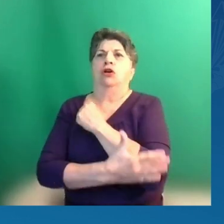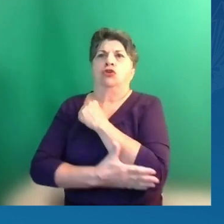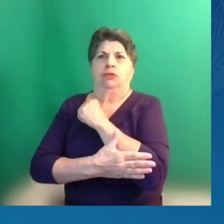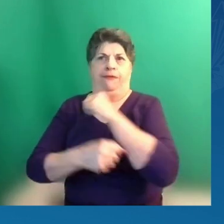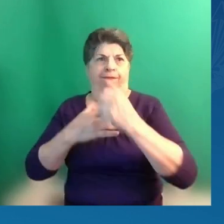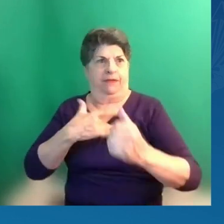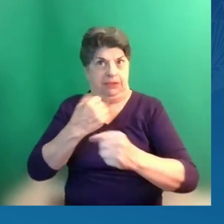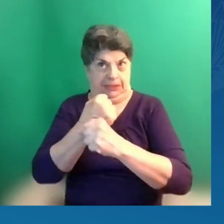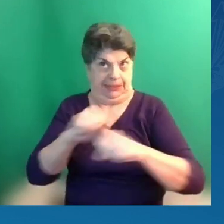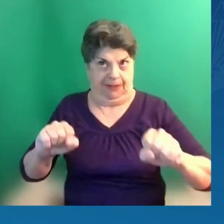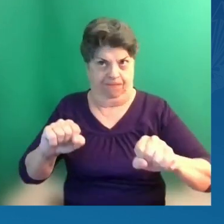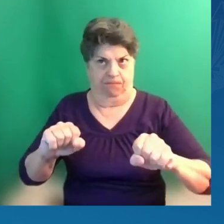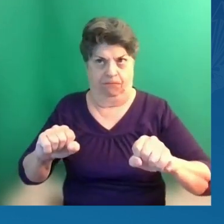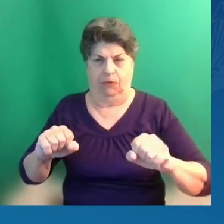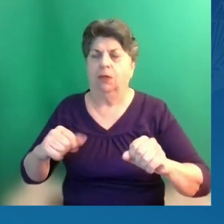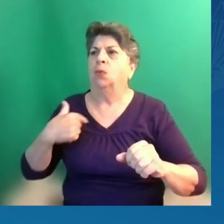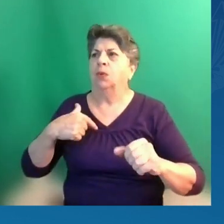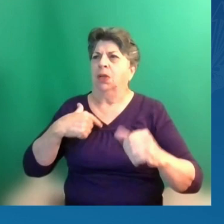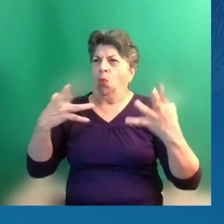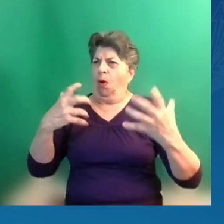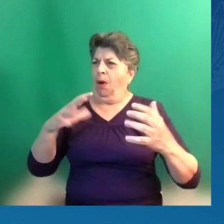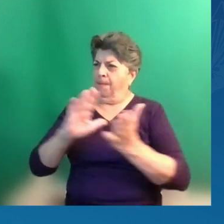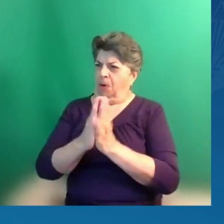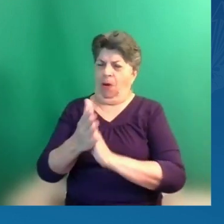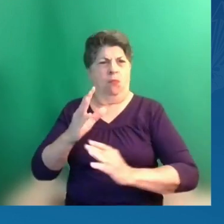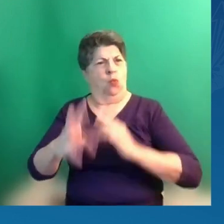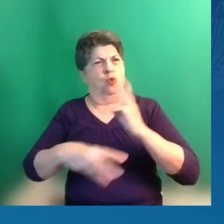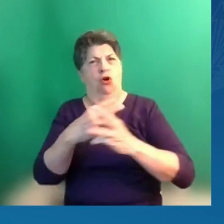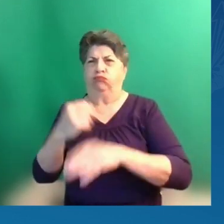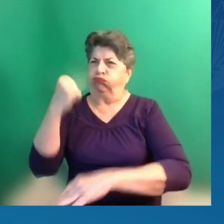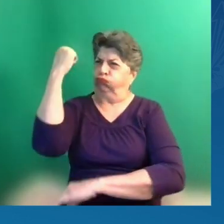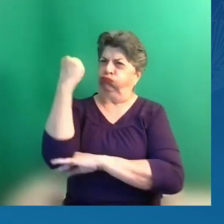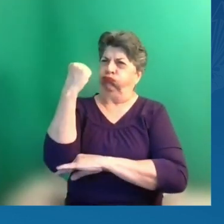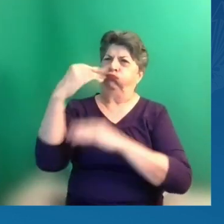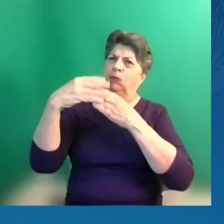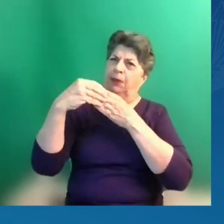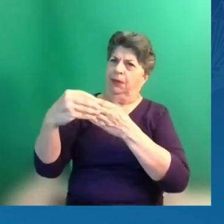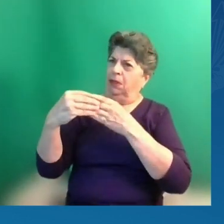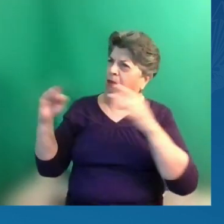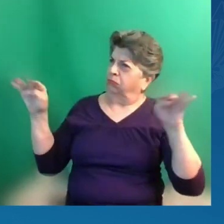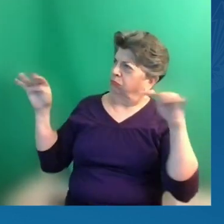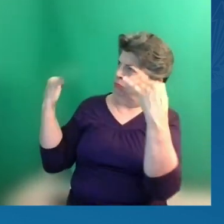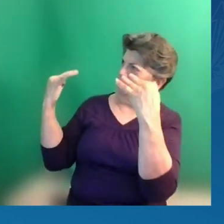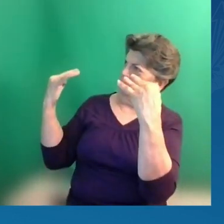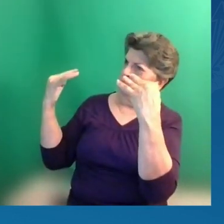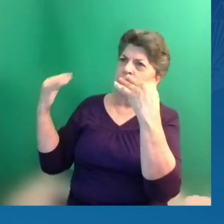on water security issues. And it will do so first by fully committing our nation